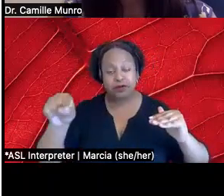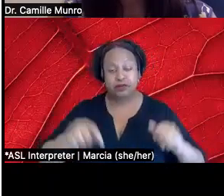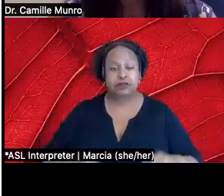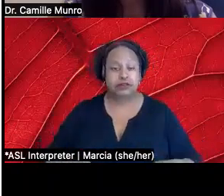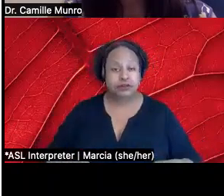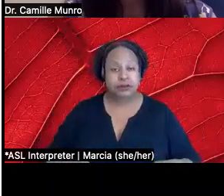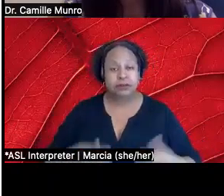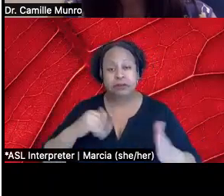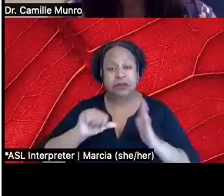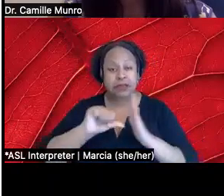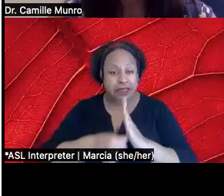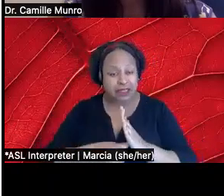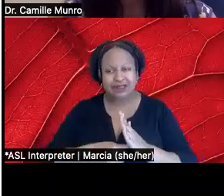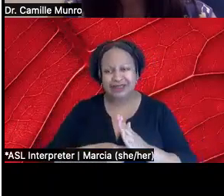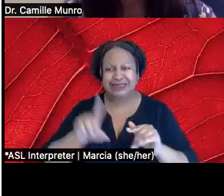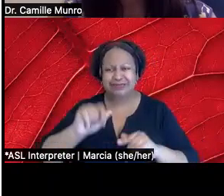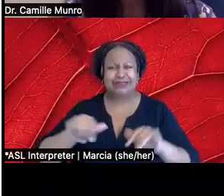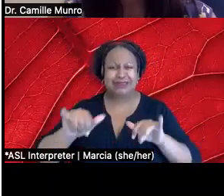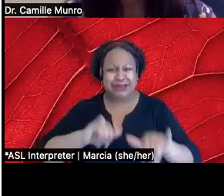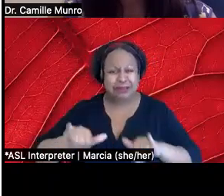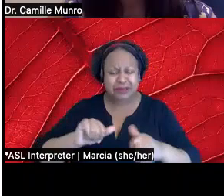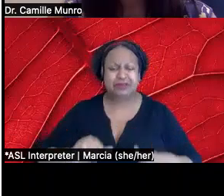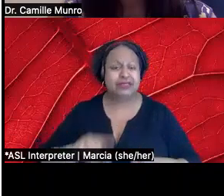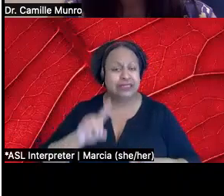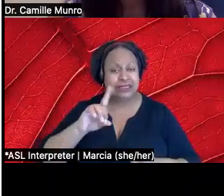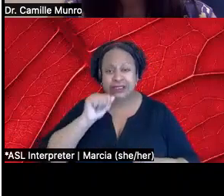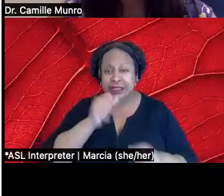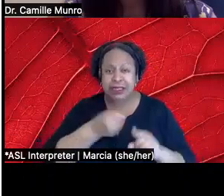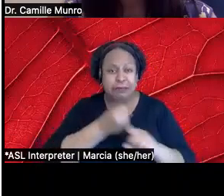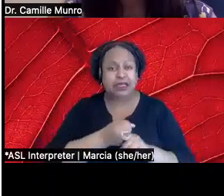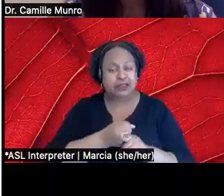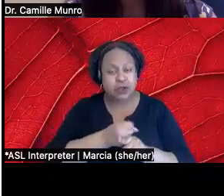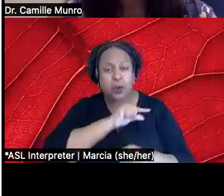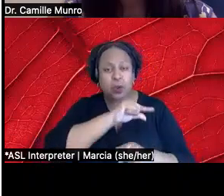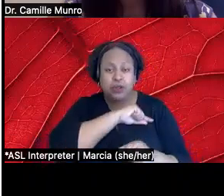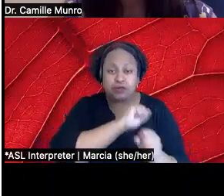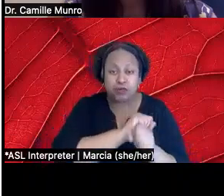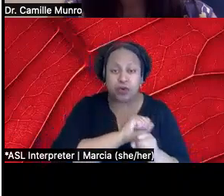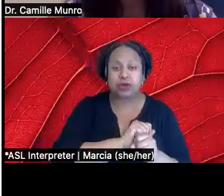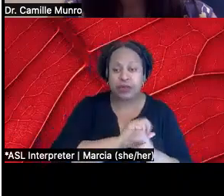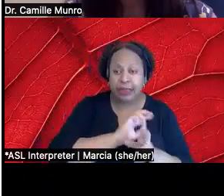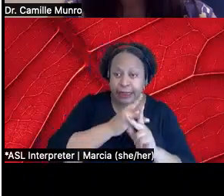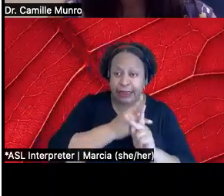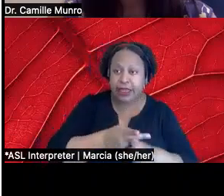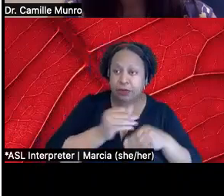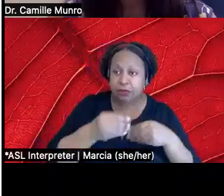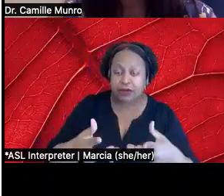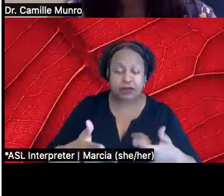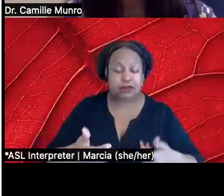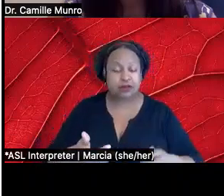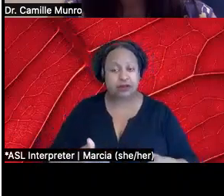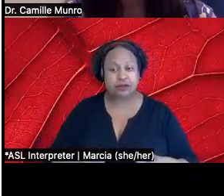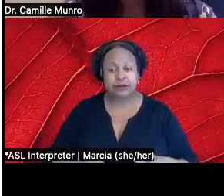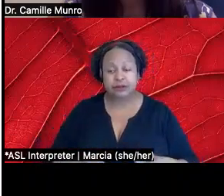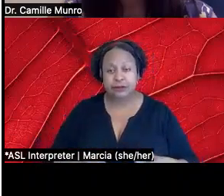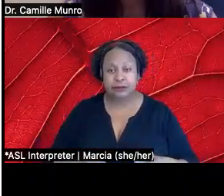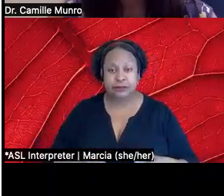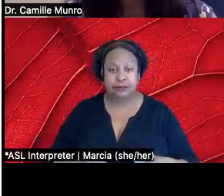disability doesn't impact quality of care and some of those are less well known, I think.